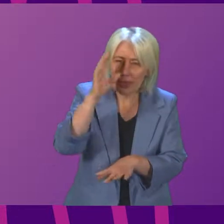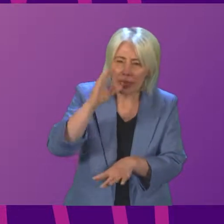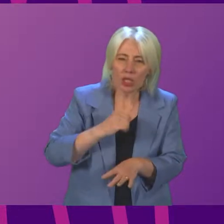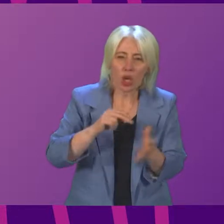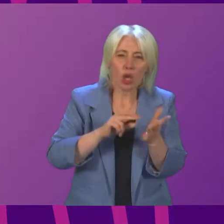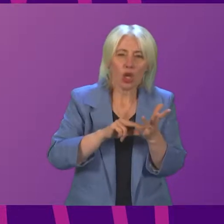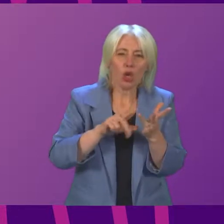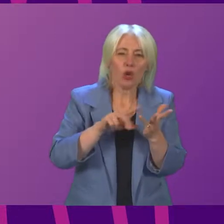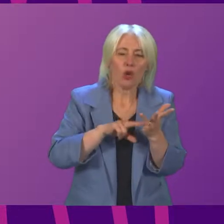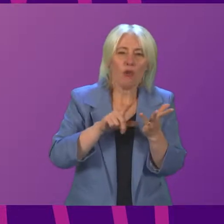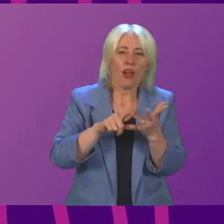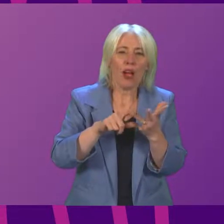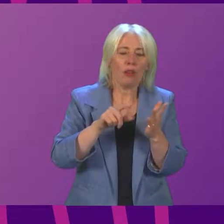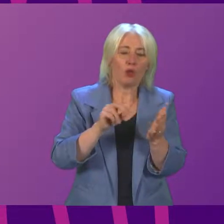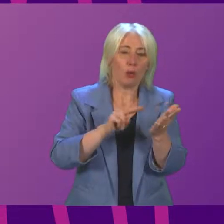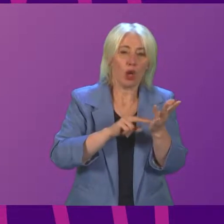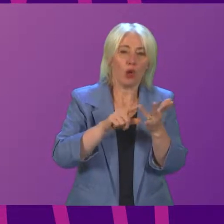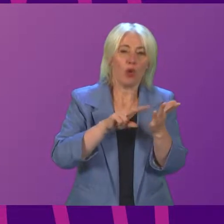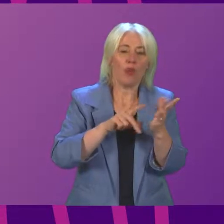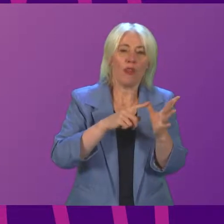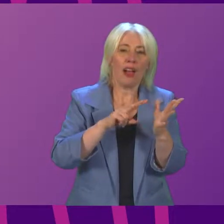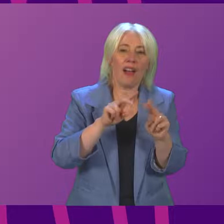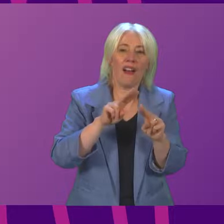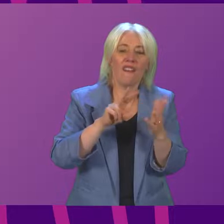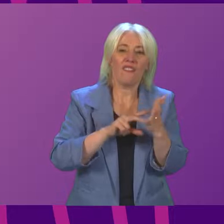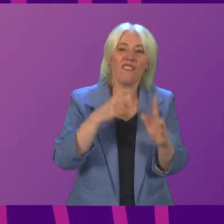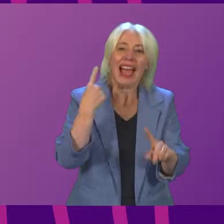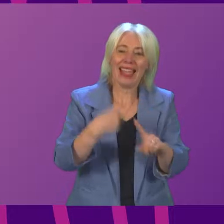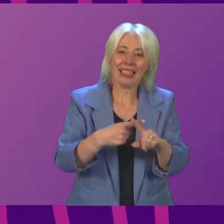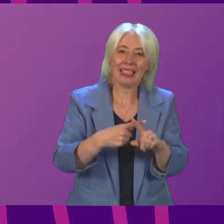participants who are living in Scotland will be offered a full course of an approved vaccine?